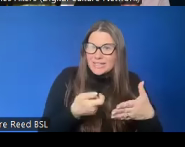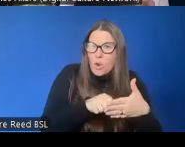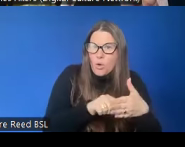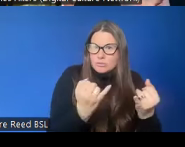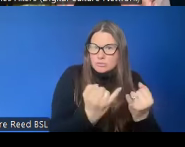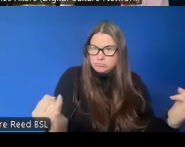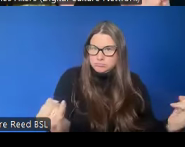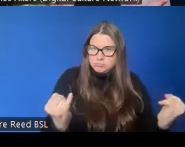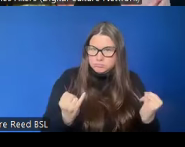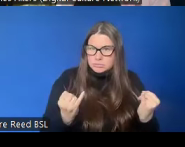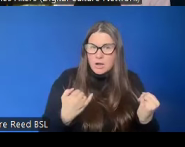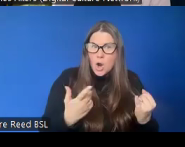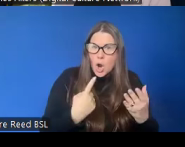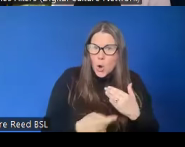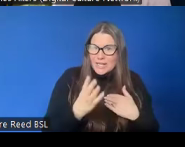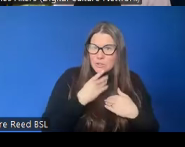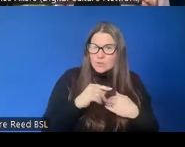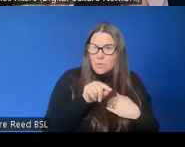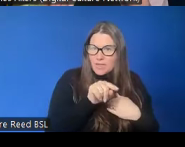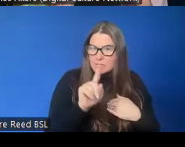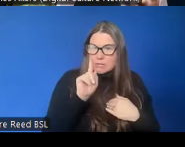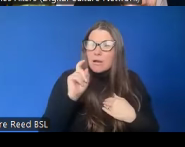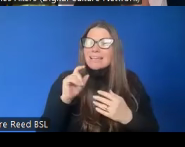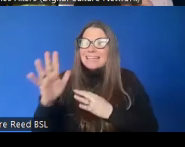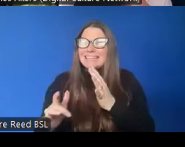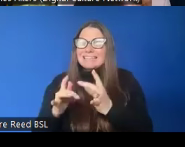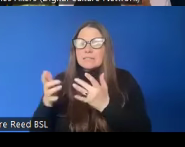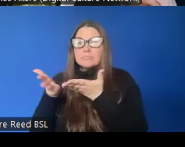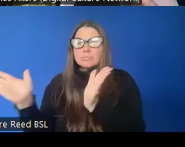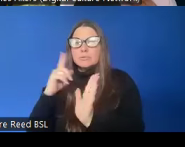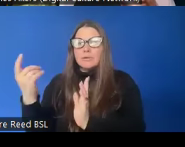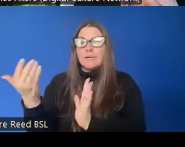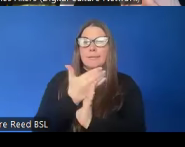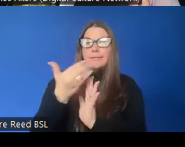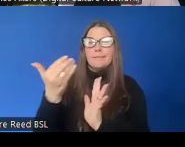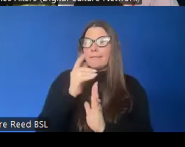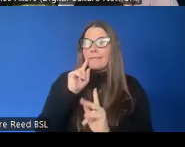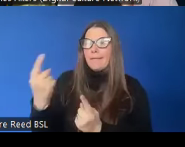Can only view that, can't access the Internet. What that's doing is building relationships between the different objects in the collection.